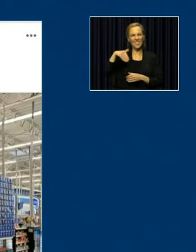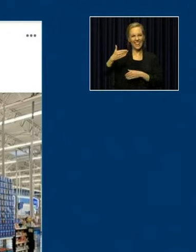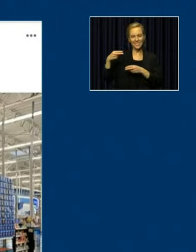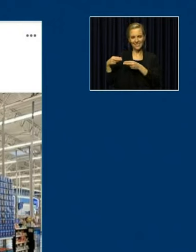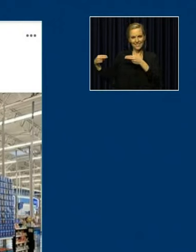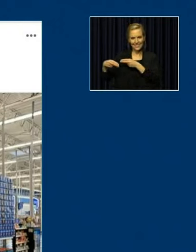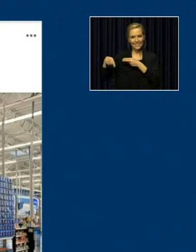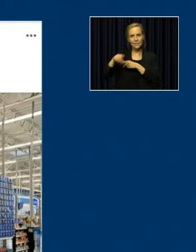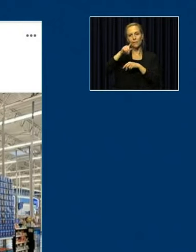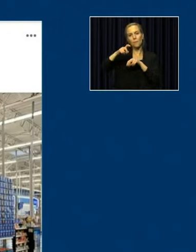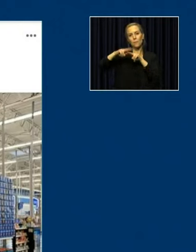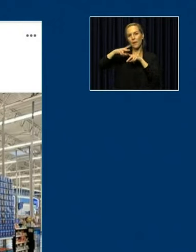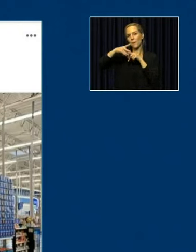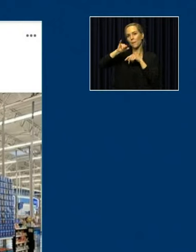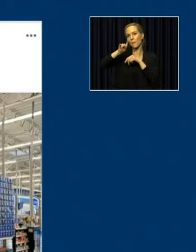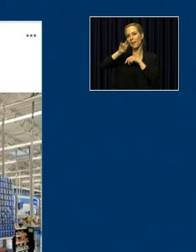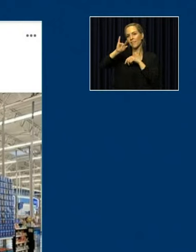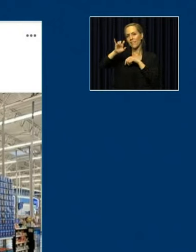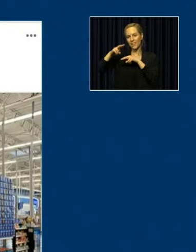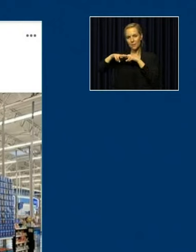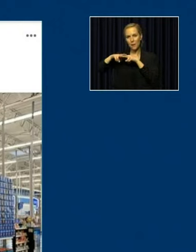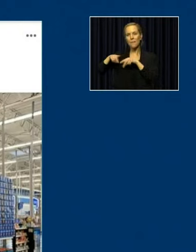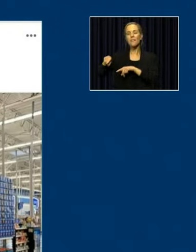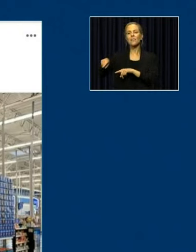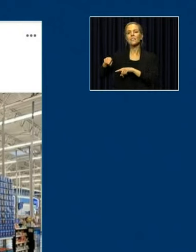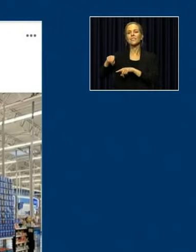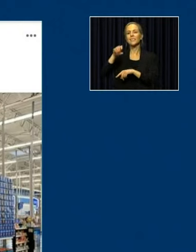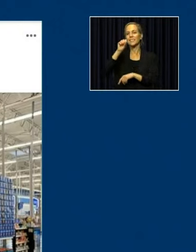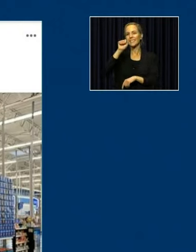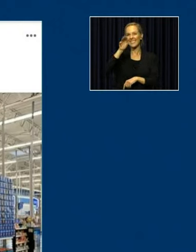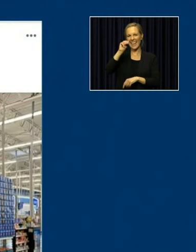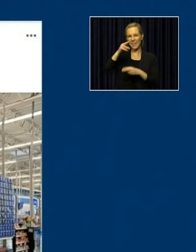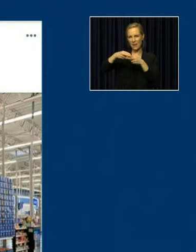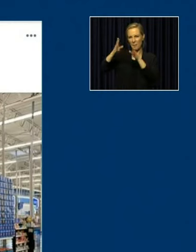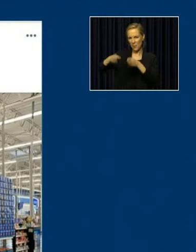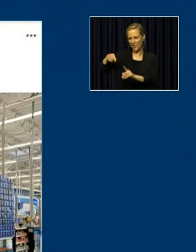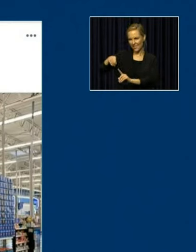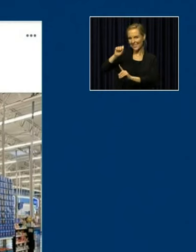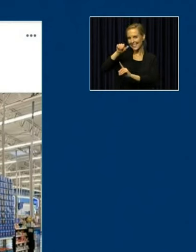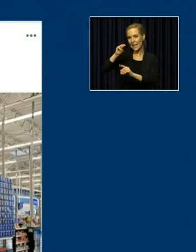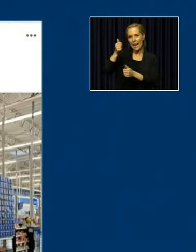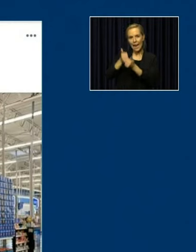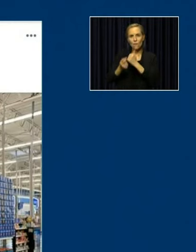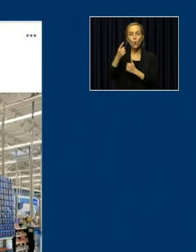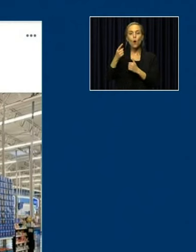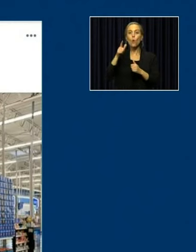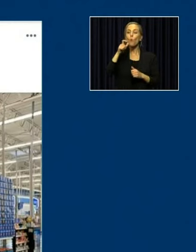KTT.KG.GOV IF YOU HAVE ANY QUESTIONS ABOUT UNEMPLOYMENT INSURANCE. YOU CAN.